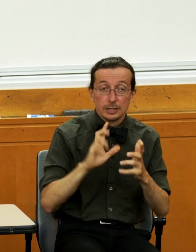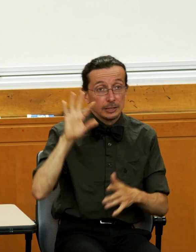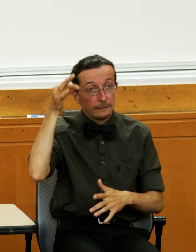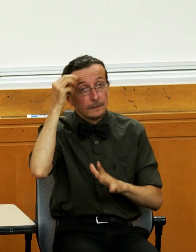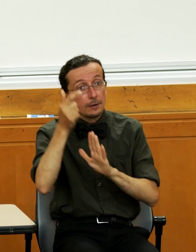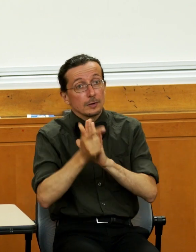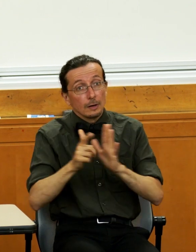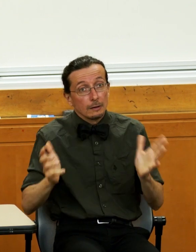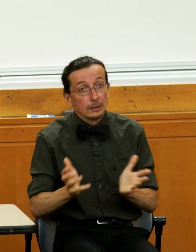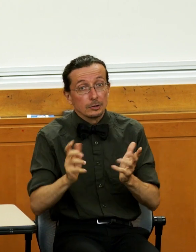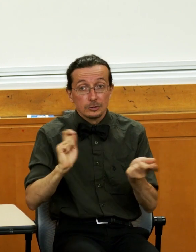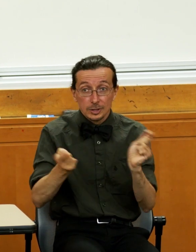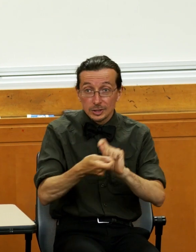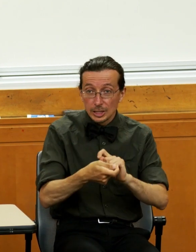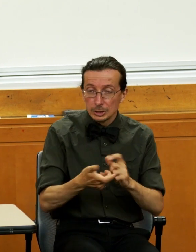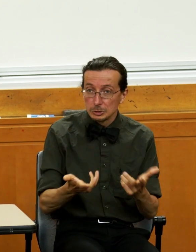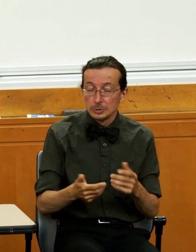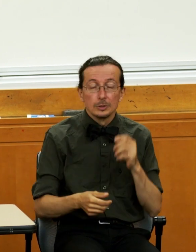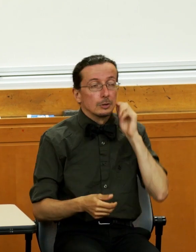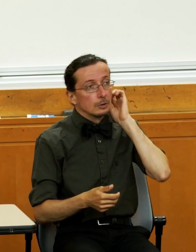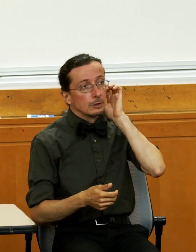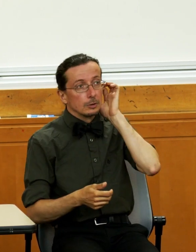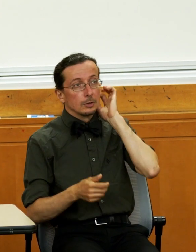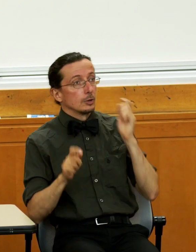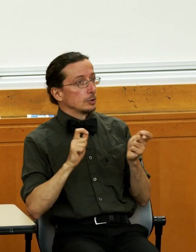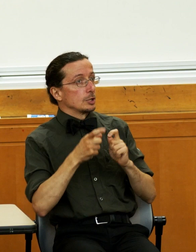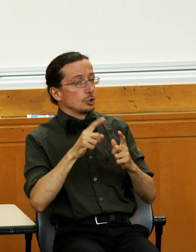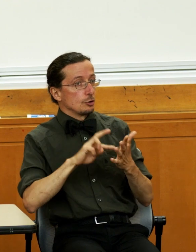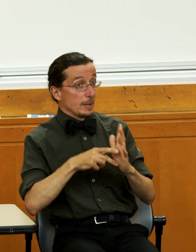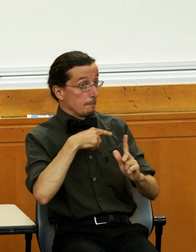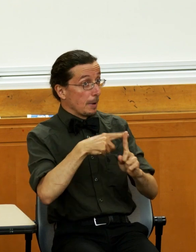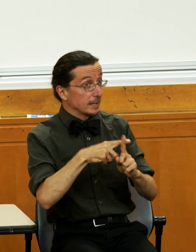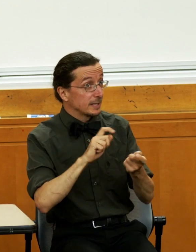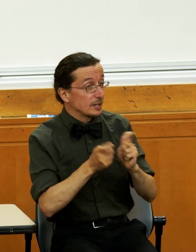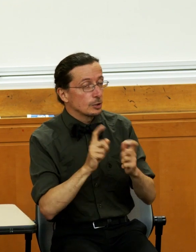I mean, I think…by change, you mean positive change or what I would view as positive change?